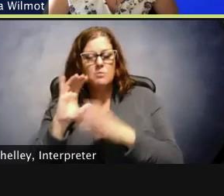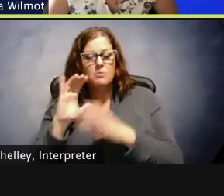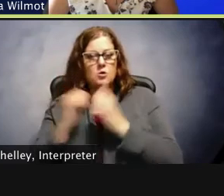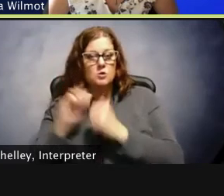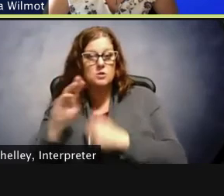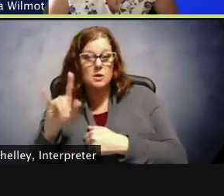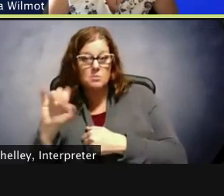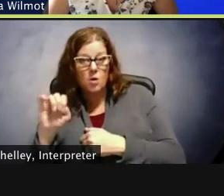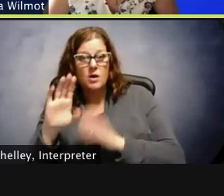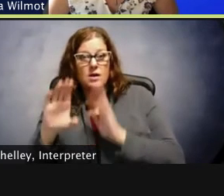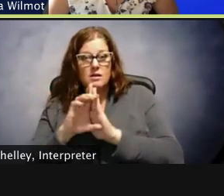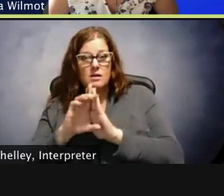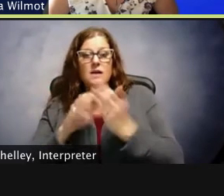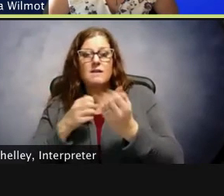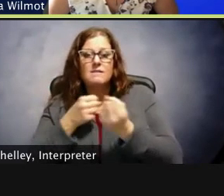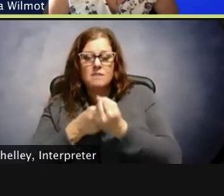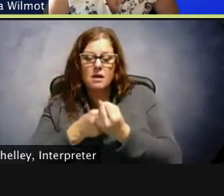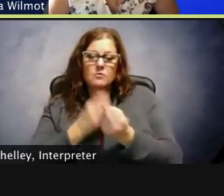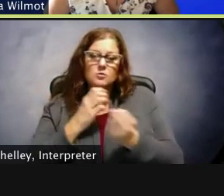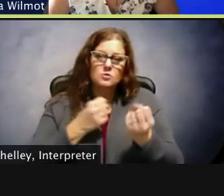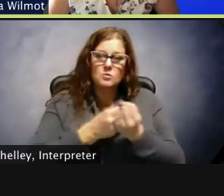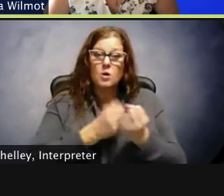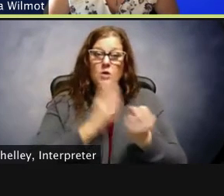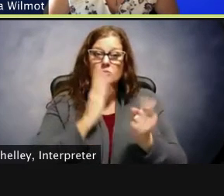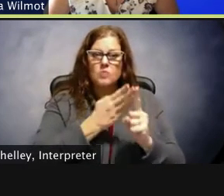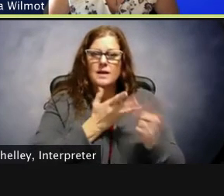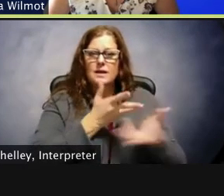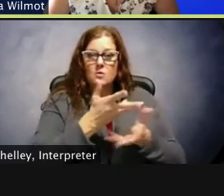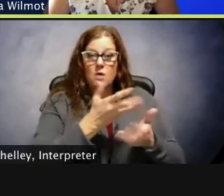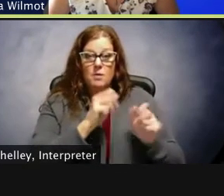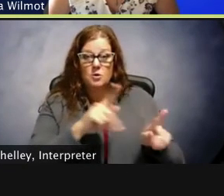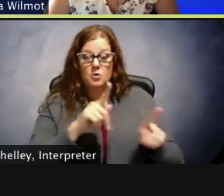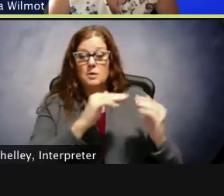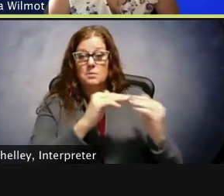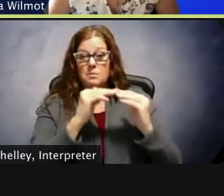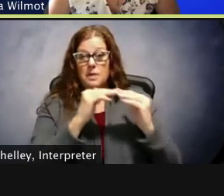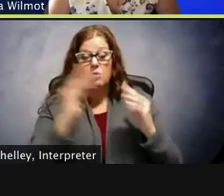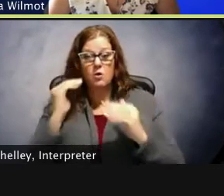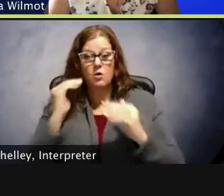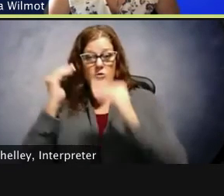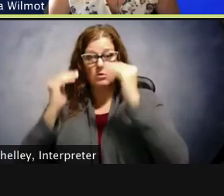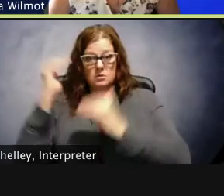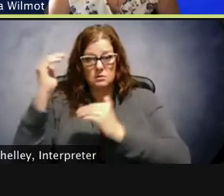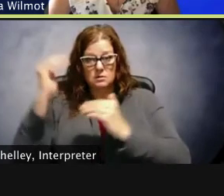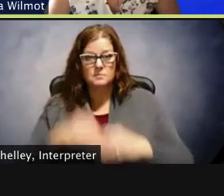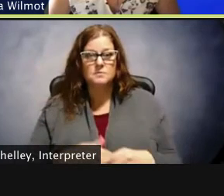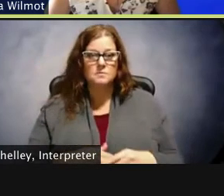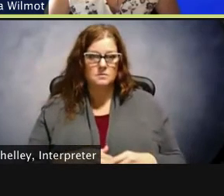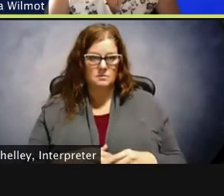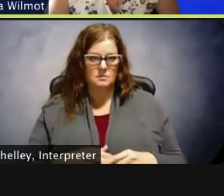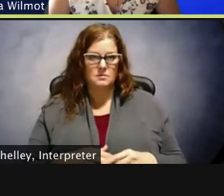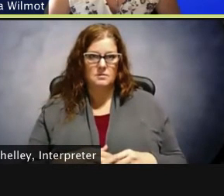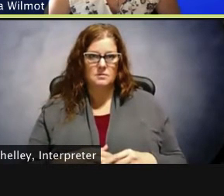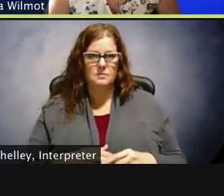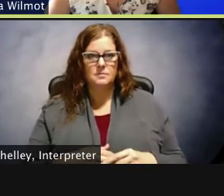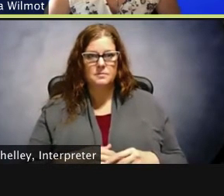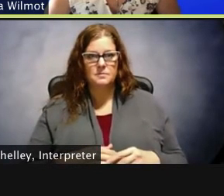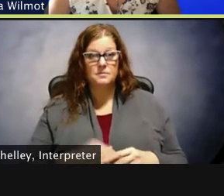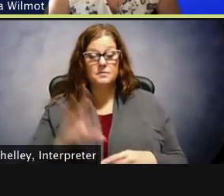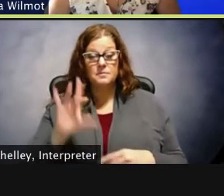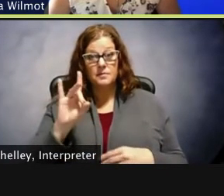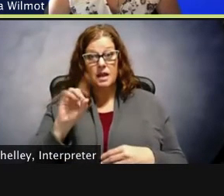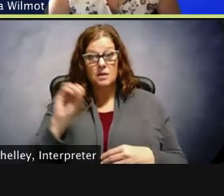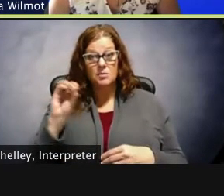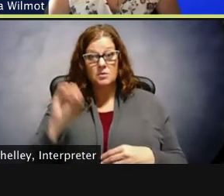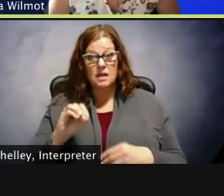to support direct interaction opportunities among peers and adults. 80% of vocabulary is